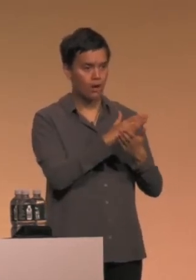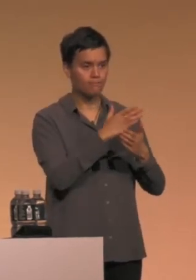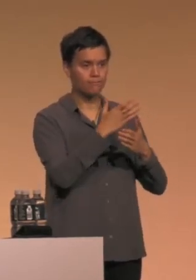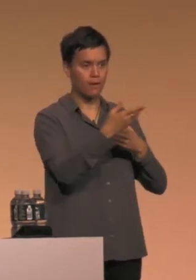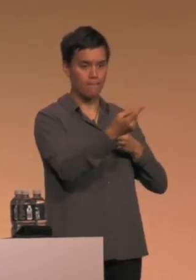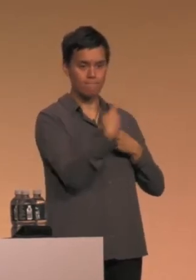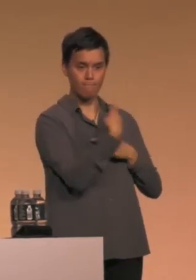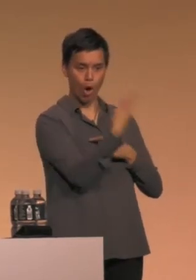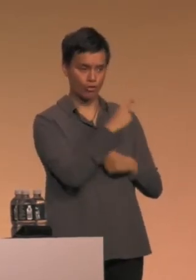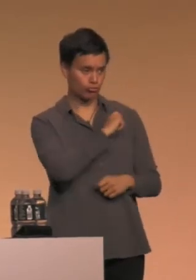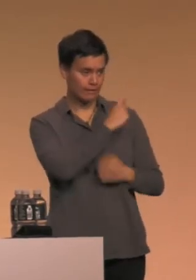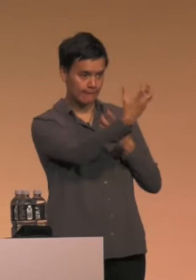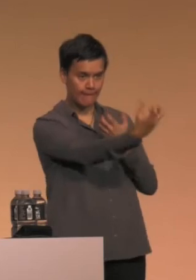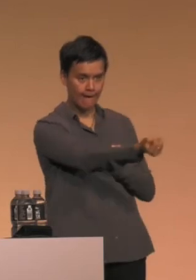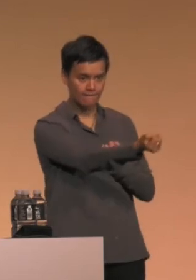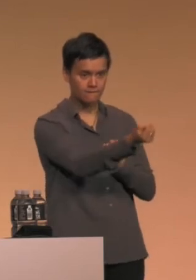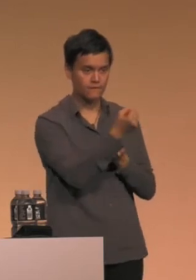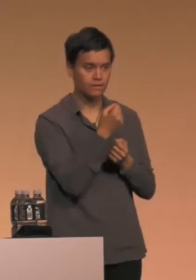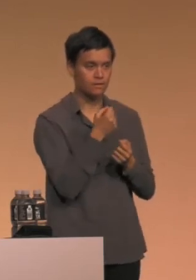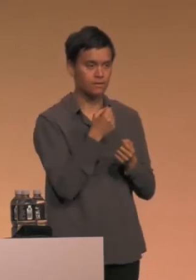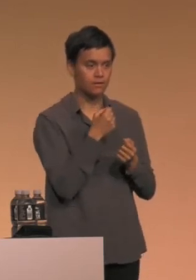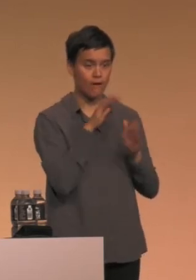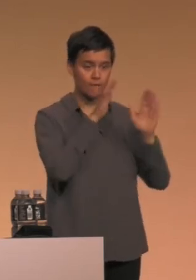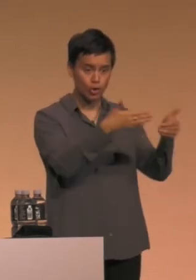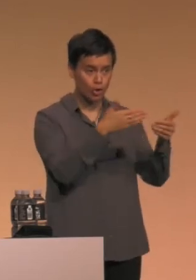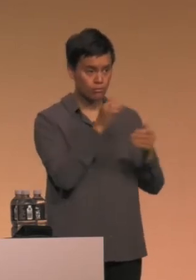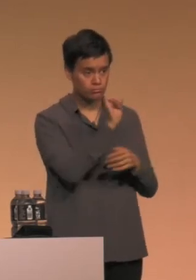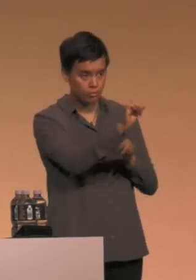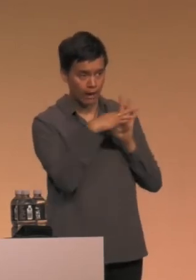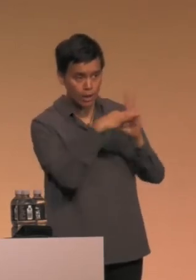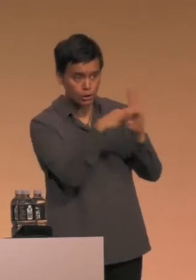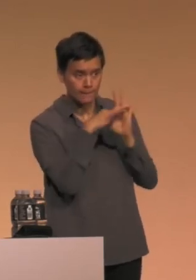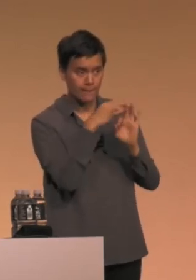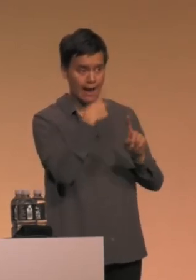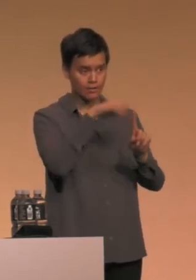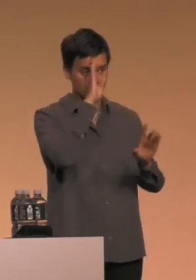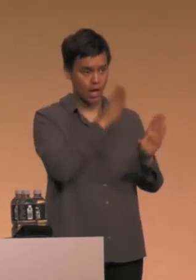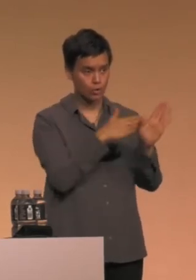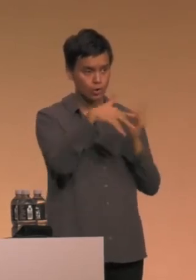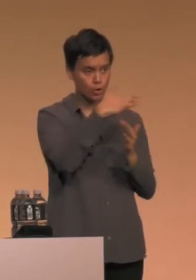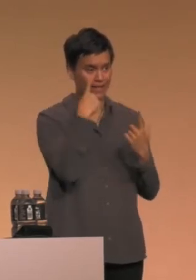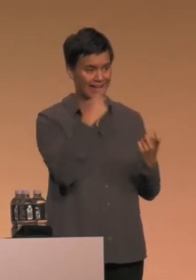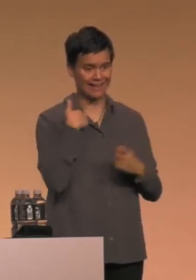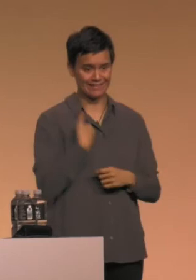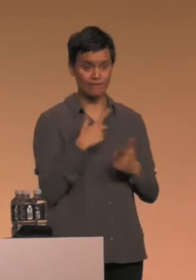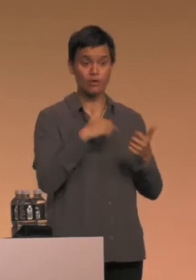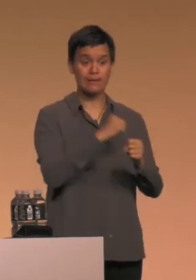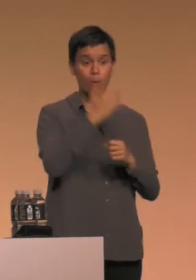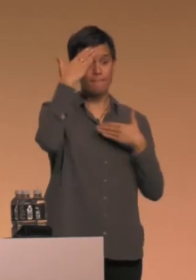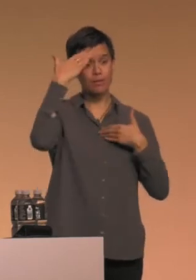and focus on relational, physical, and psychosocial care needs. As an example, mental health nurses focus on engagement